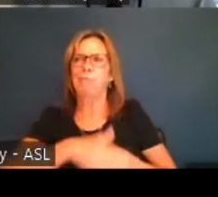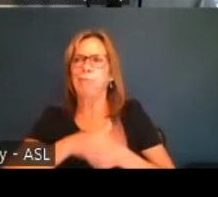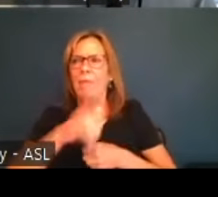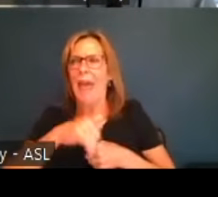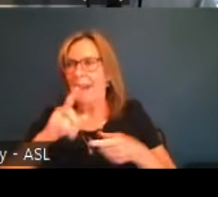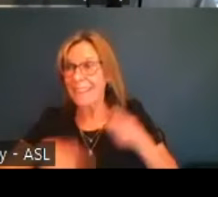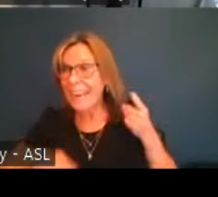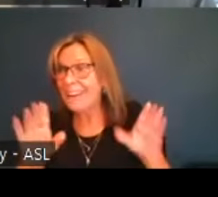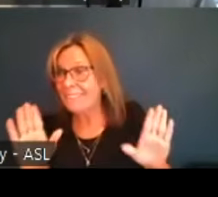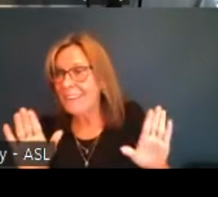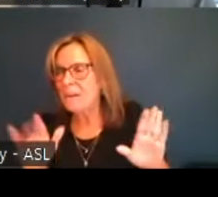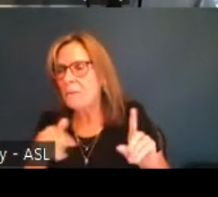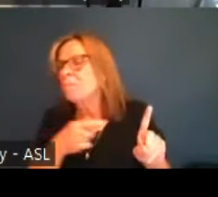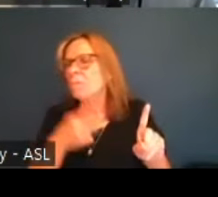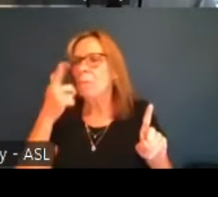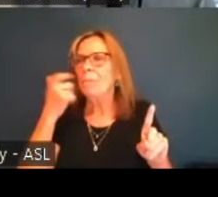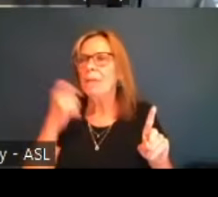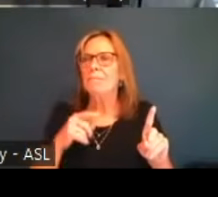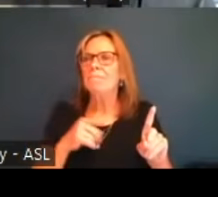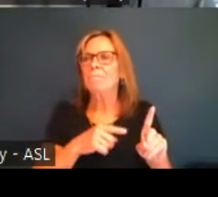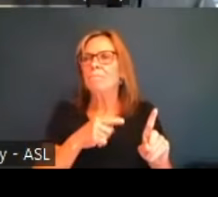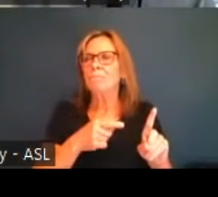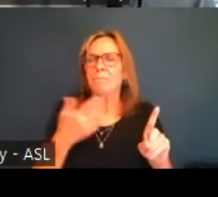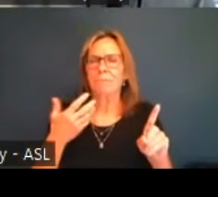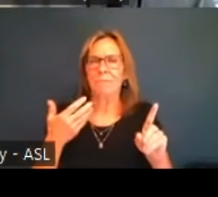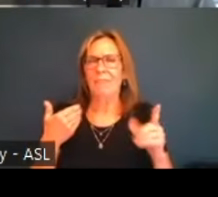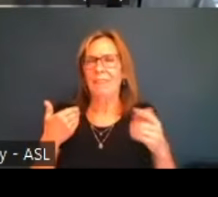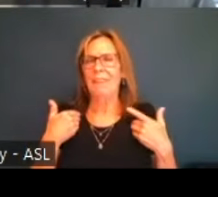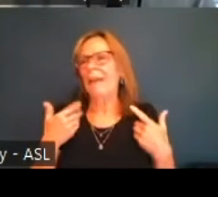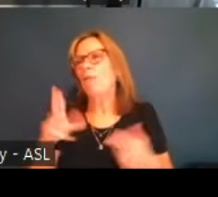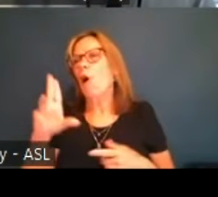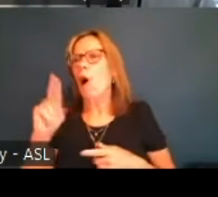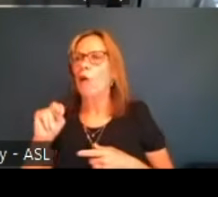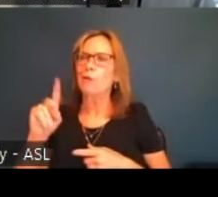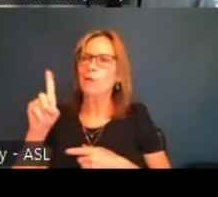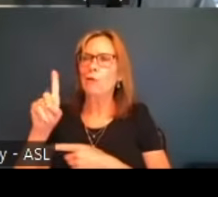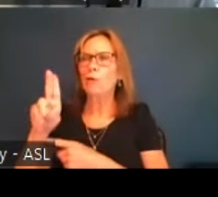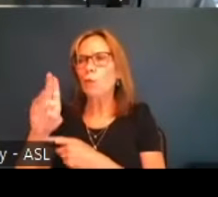And if that is the case, the dog is going where the person